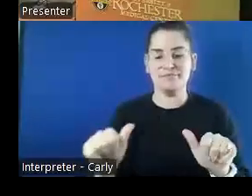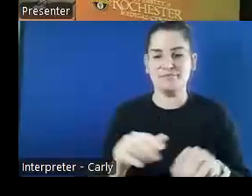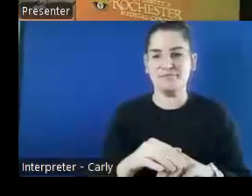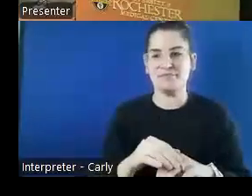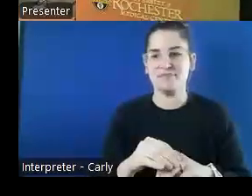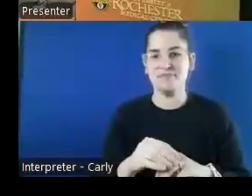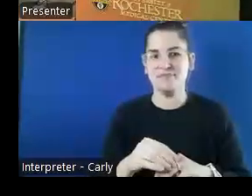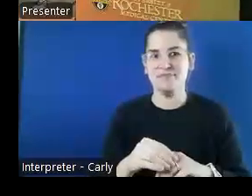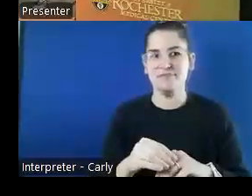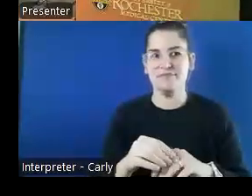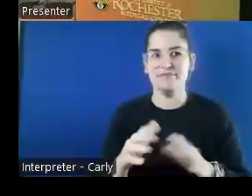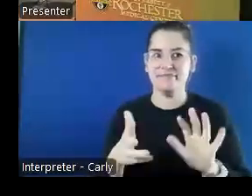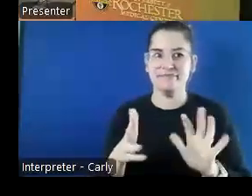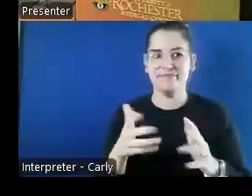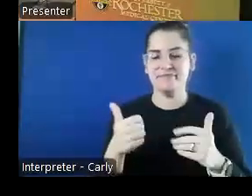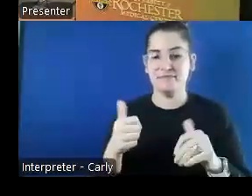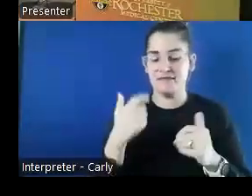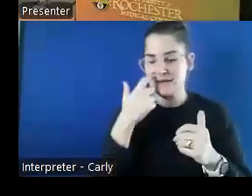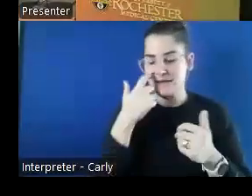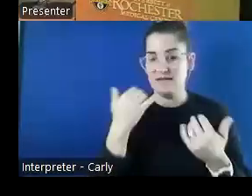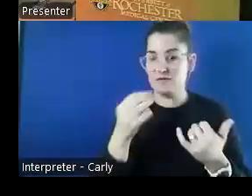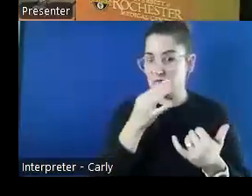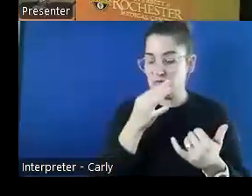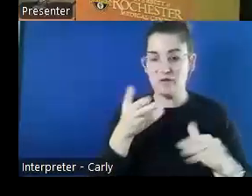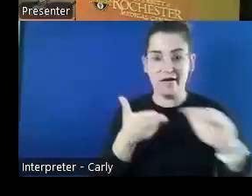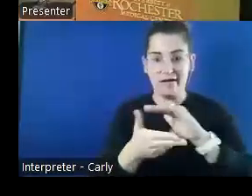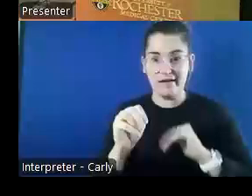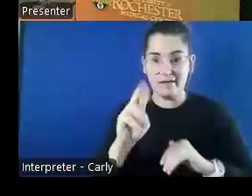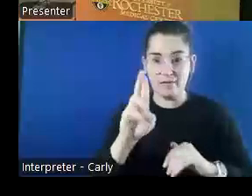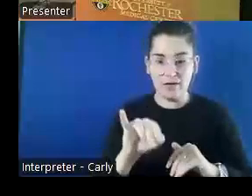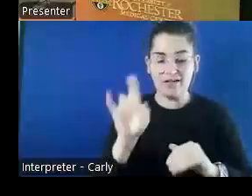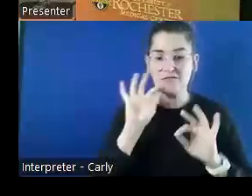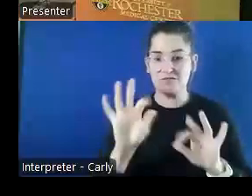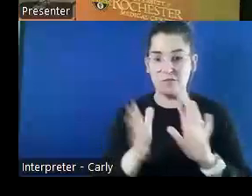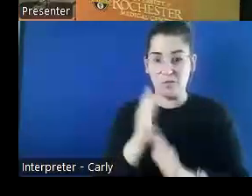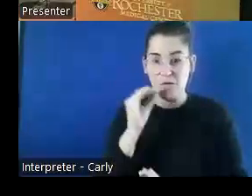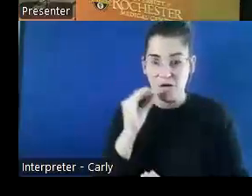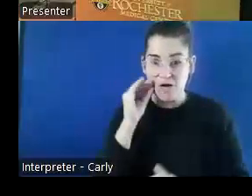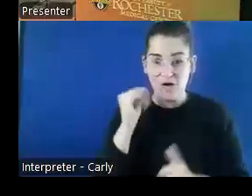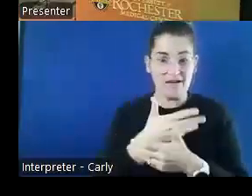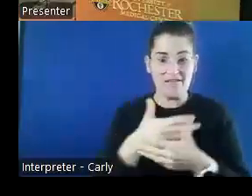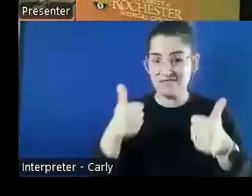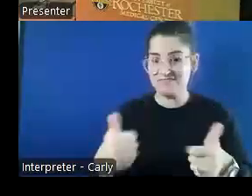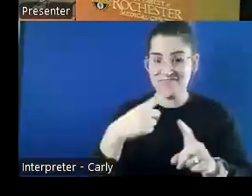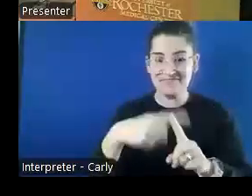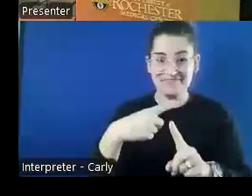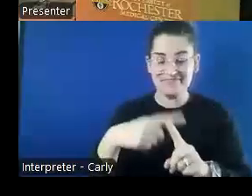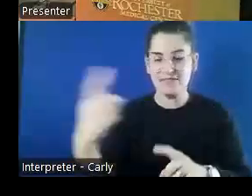okay we're almost there the patient is about to go to MRI life is going to be okay she's going to go home things are going to be good and then one of the nurses comes and tells me that the